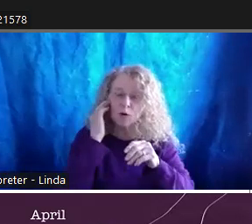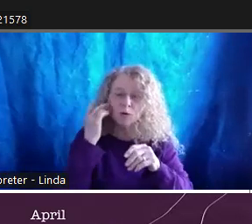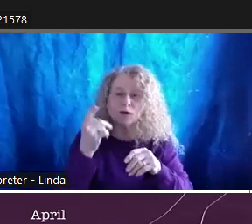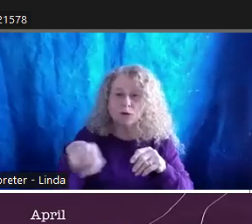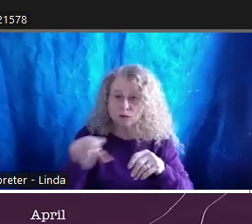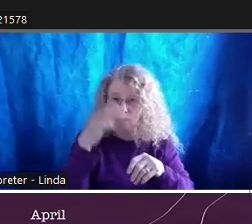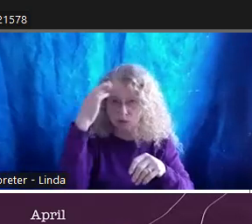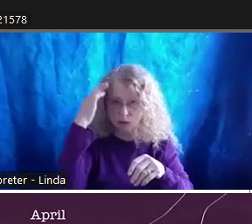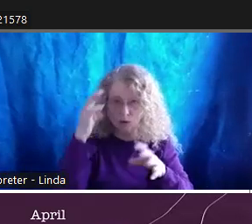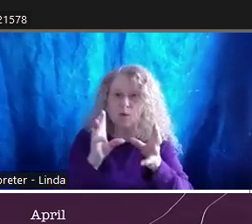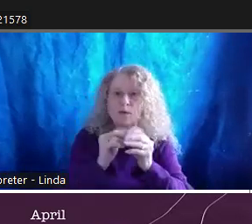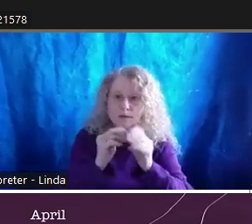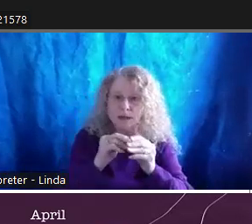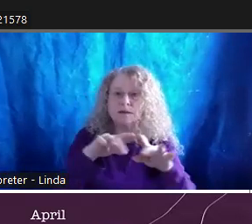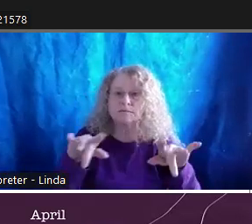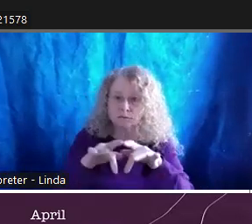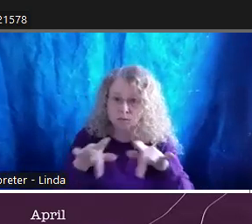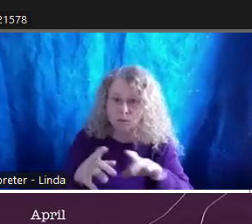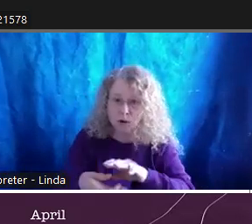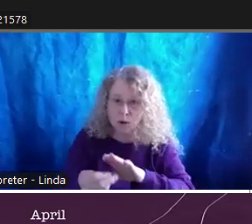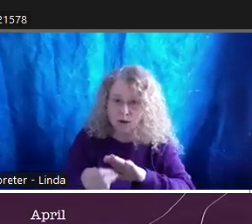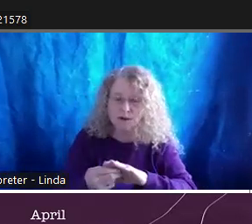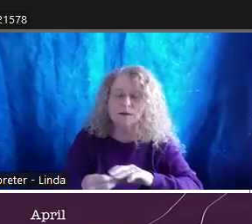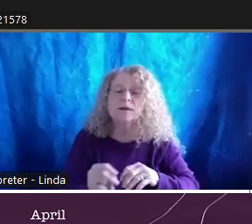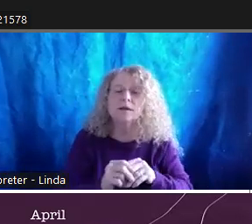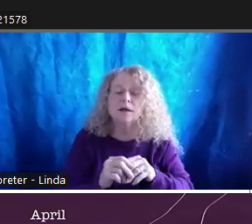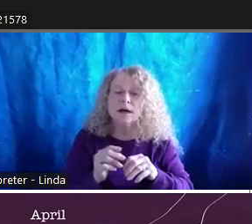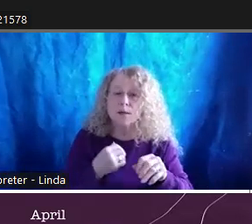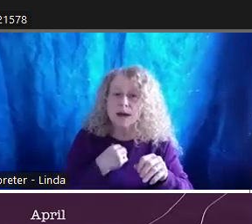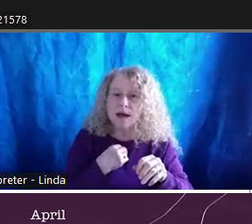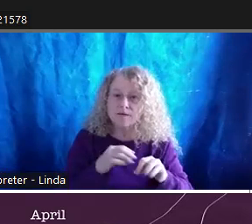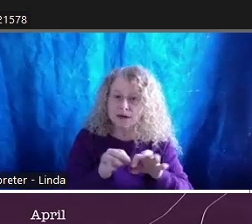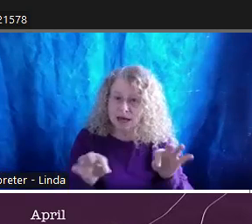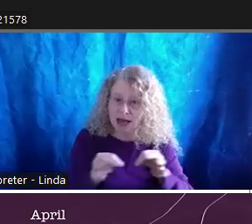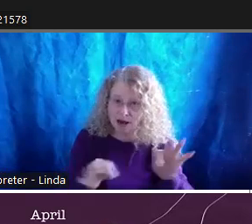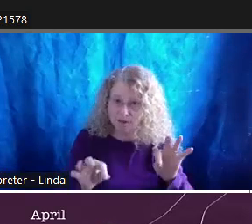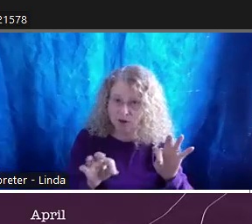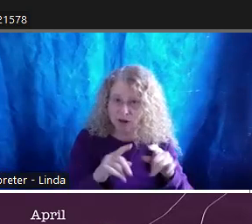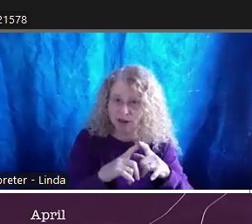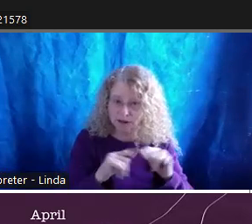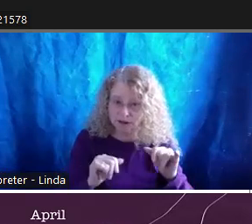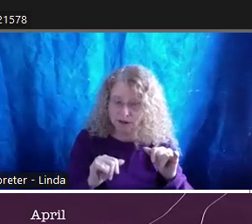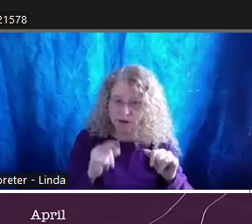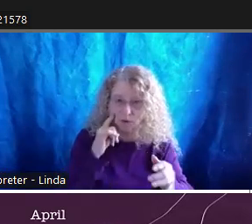MEETING IS BEING RECORDED. WE ALSO HAVE REAL TIME CAPTIONS. YOU'LL NOTICE THERE IS SOME INFORMATION FOR THAT IN THE